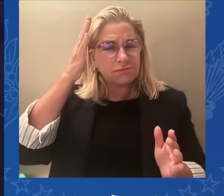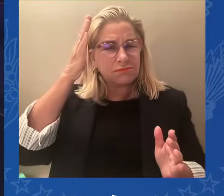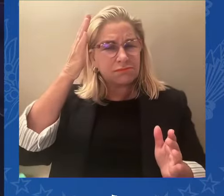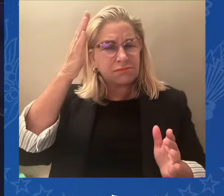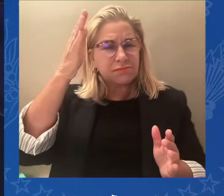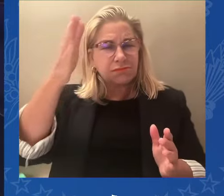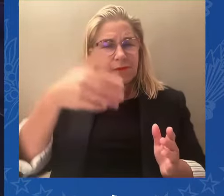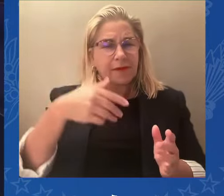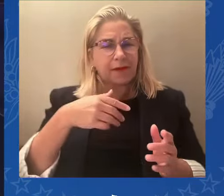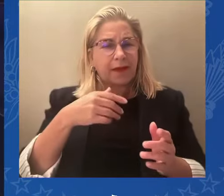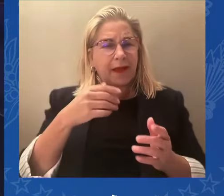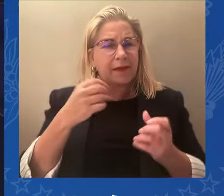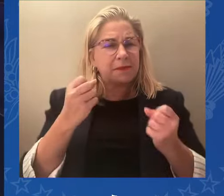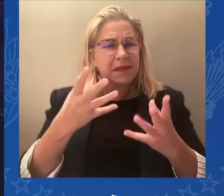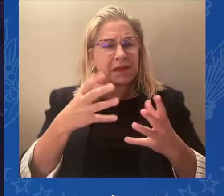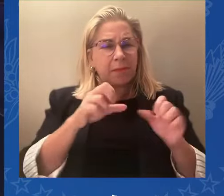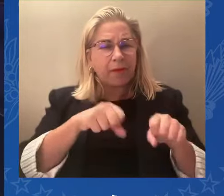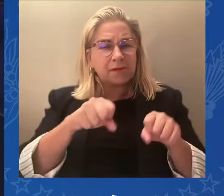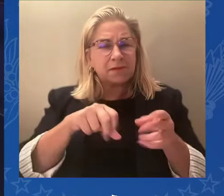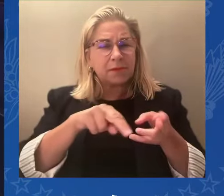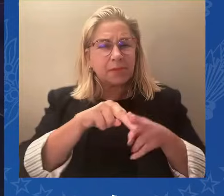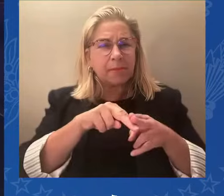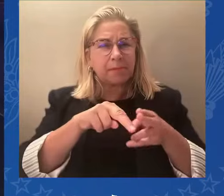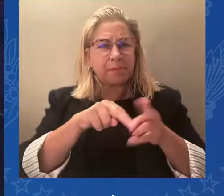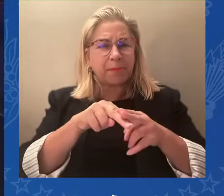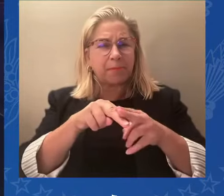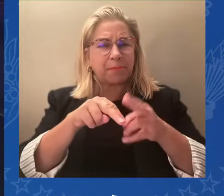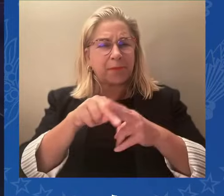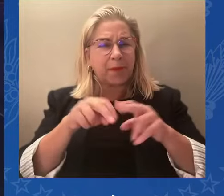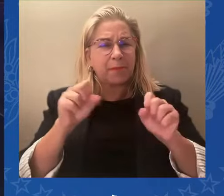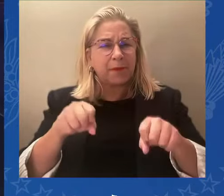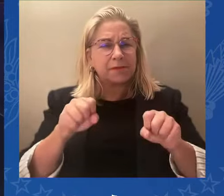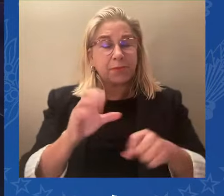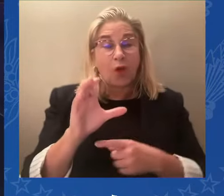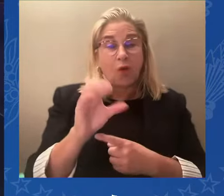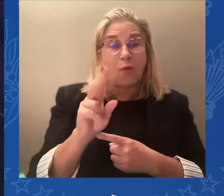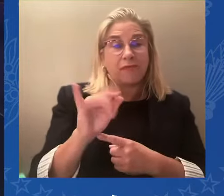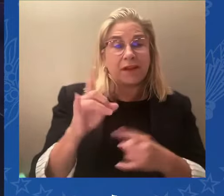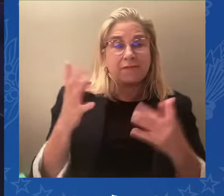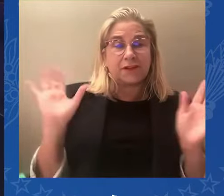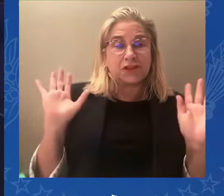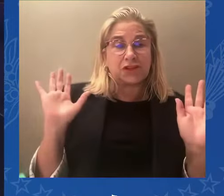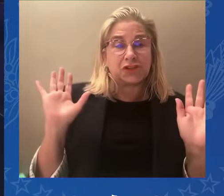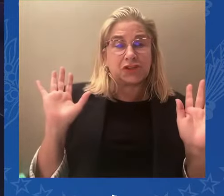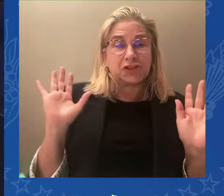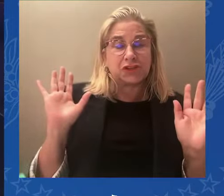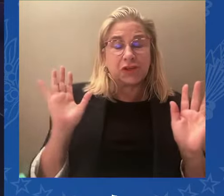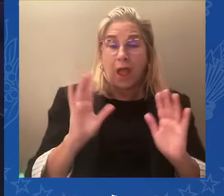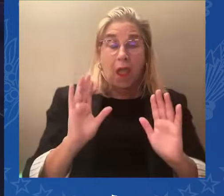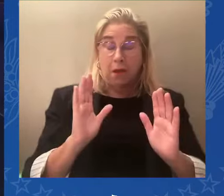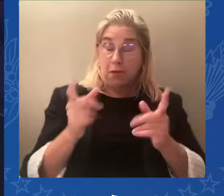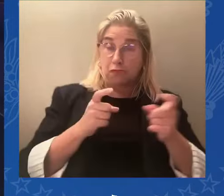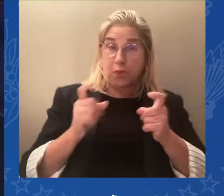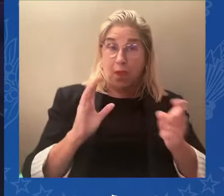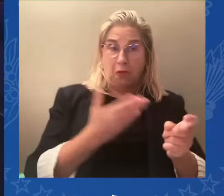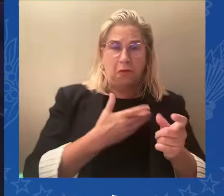Together, we spearheaded the most equitable economic recovery in American history, historic low Black unemployment,